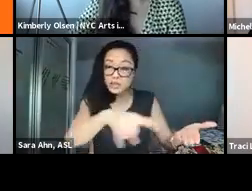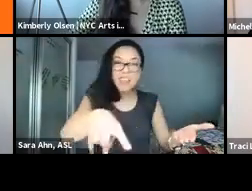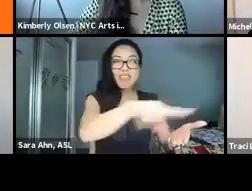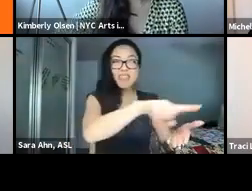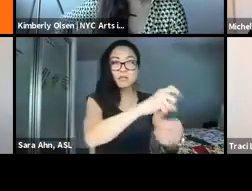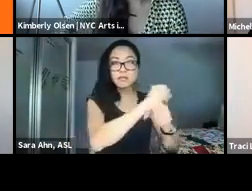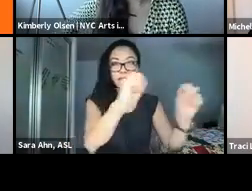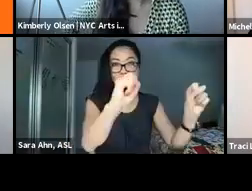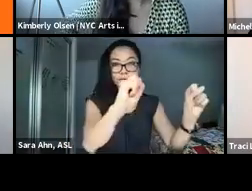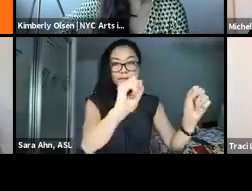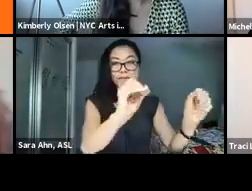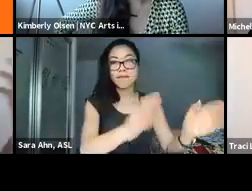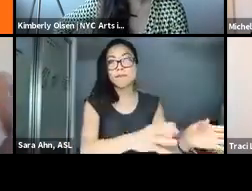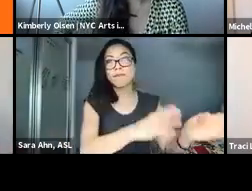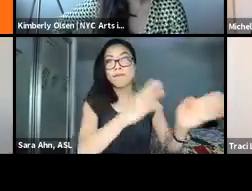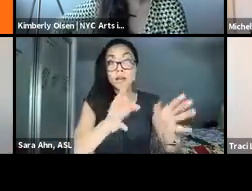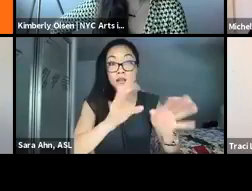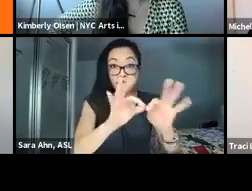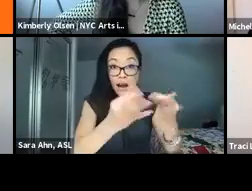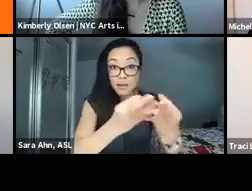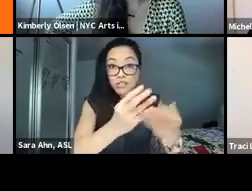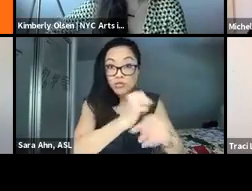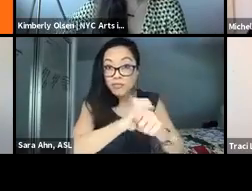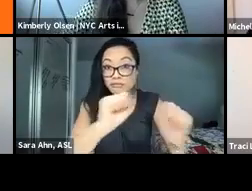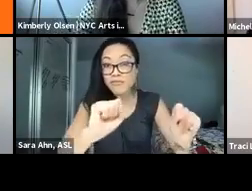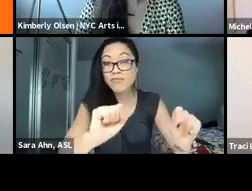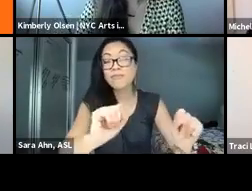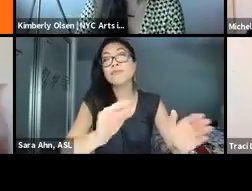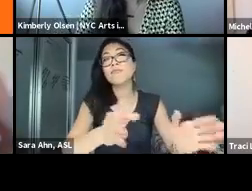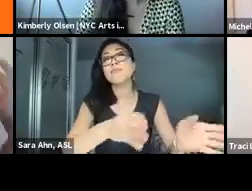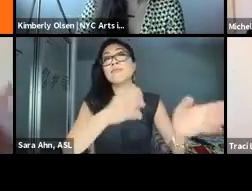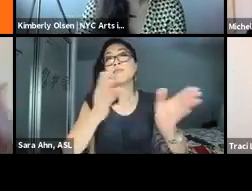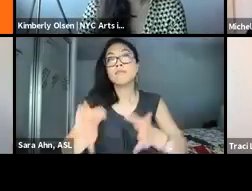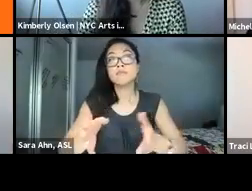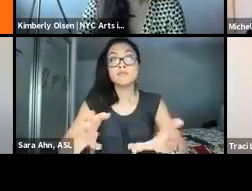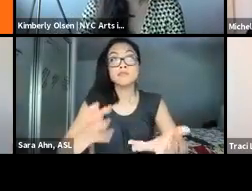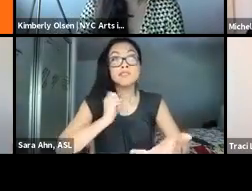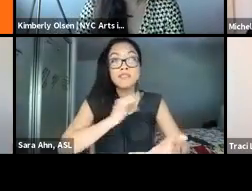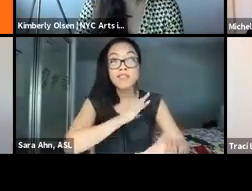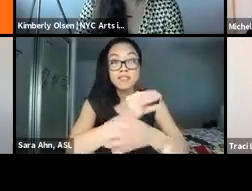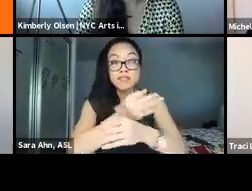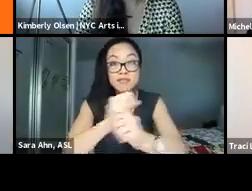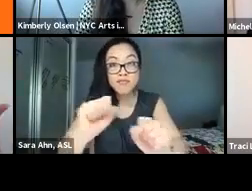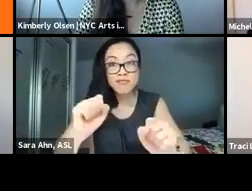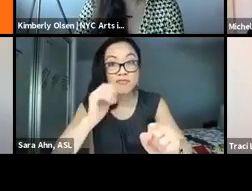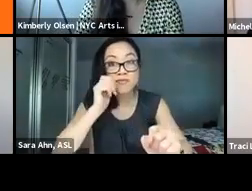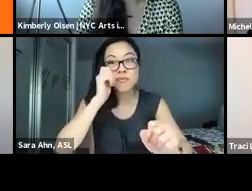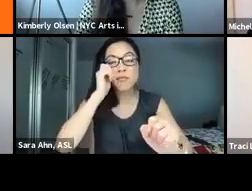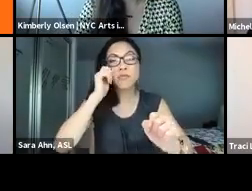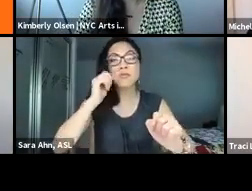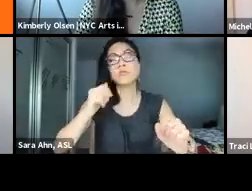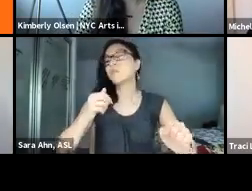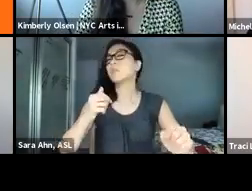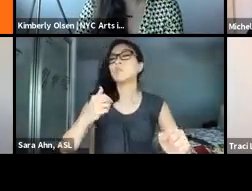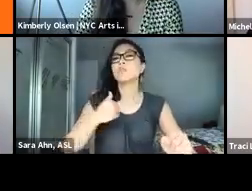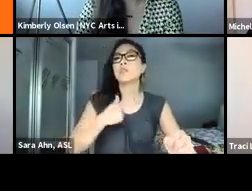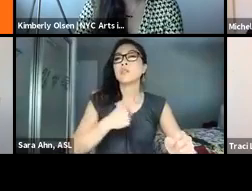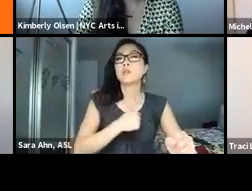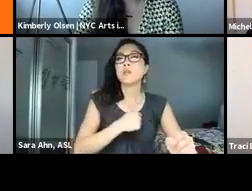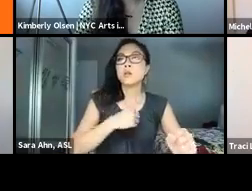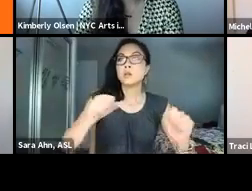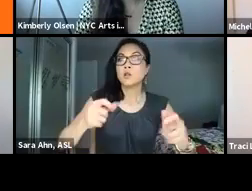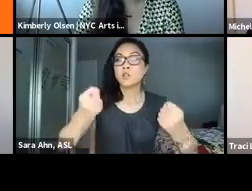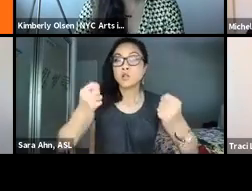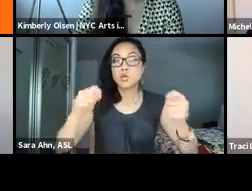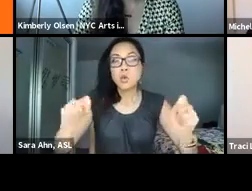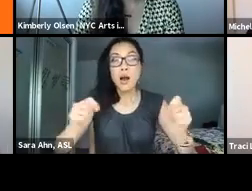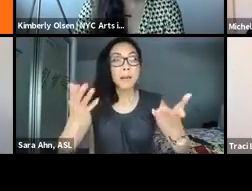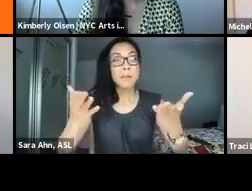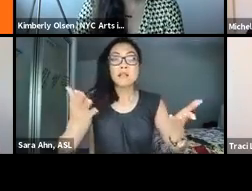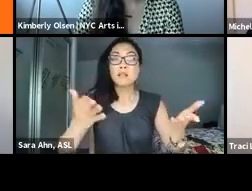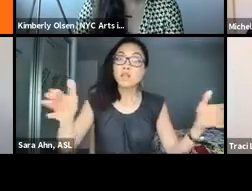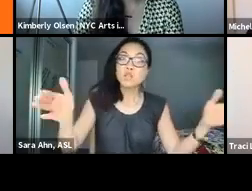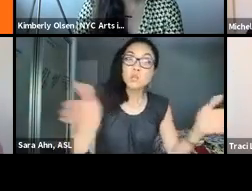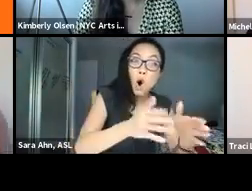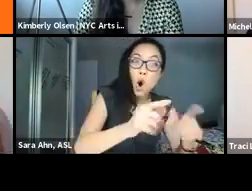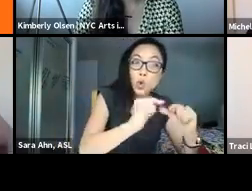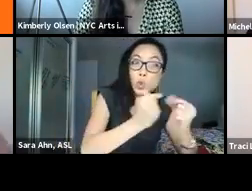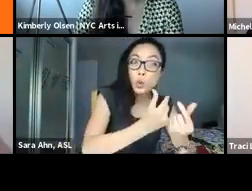Ana Nery Fragoso: The future is very uncertain. Until we don't hear from our